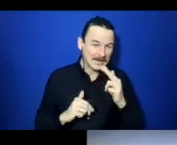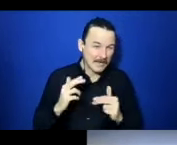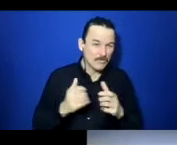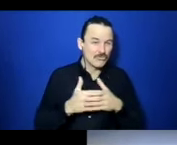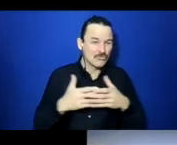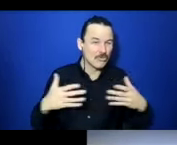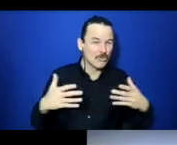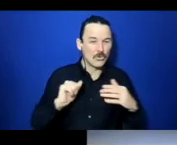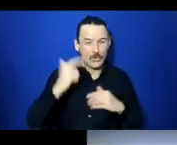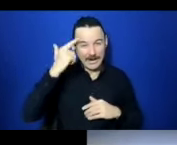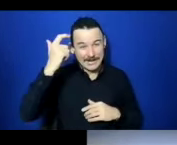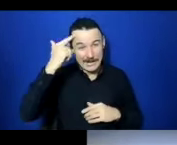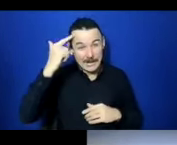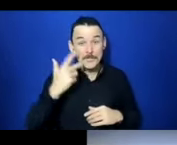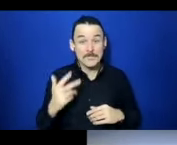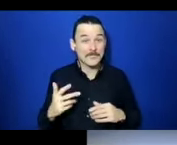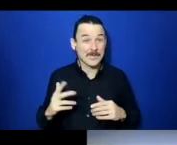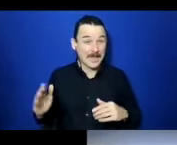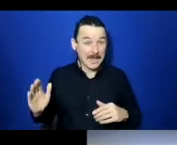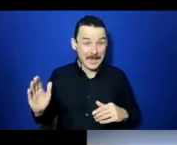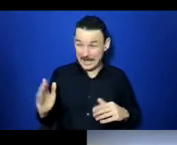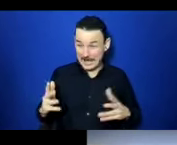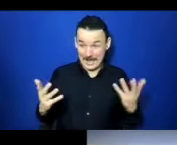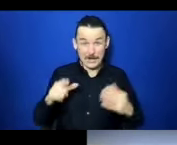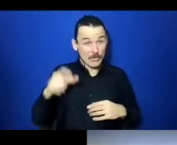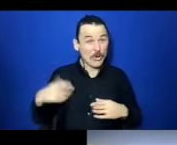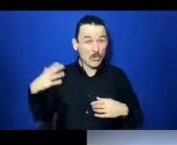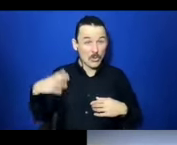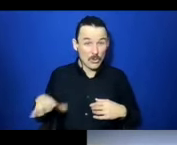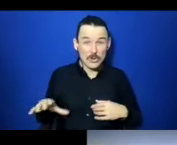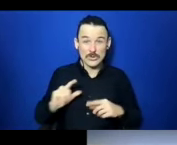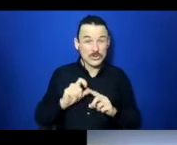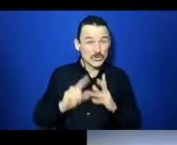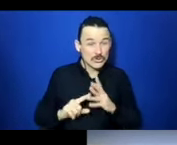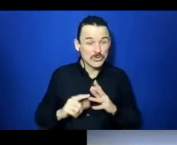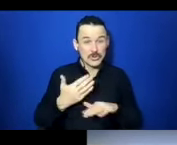solving or wanting to do entrepreneurship, please solve a real problem. We don't need